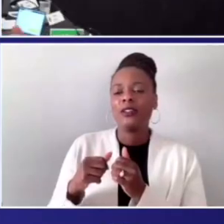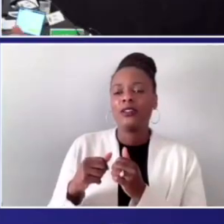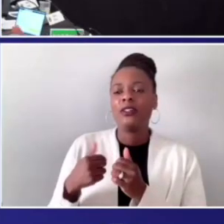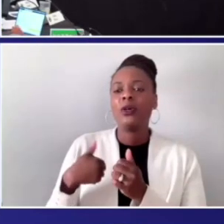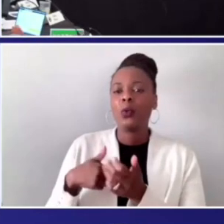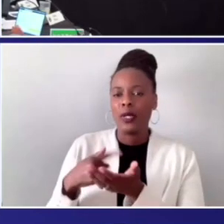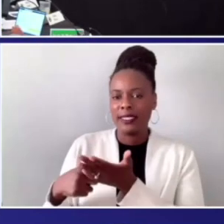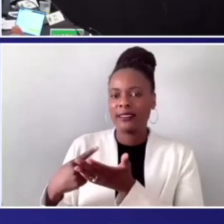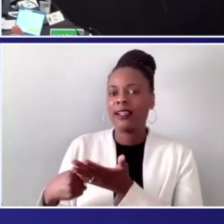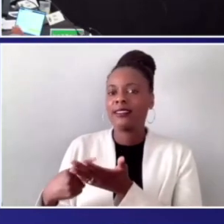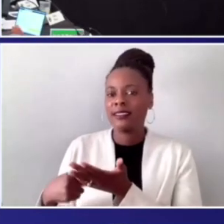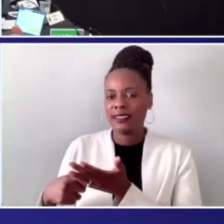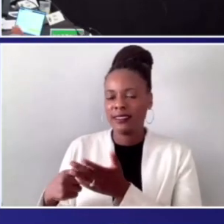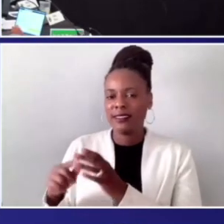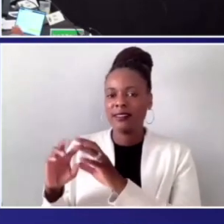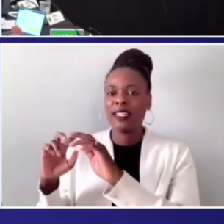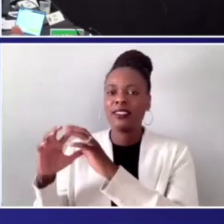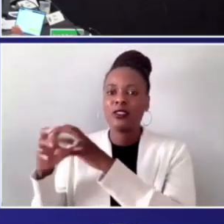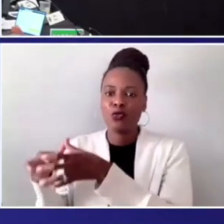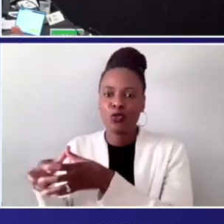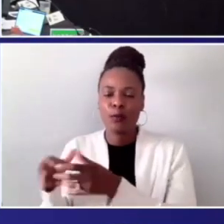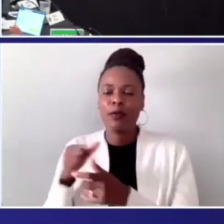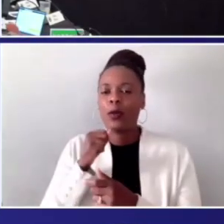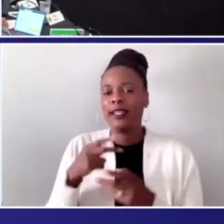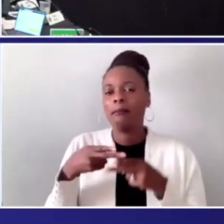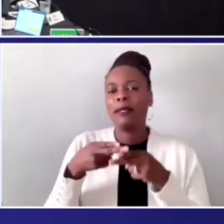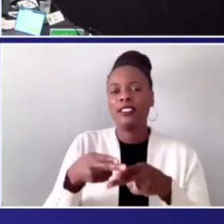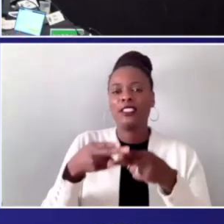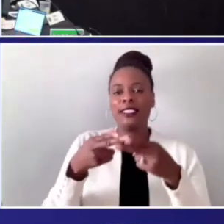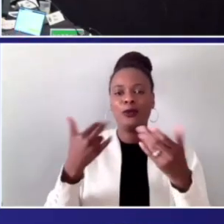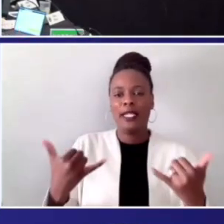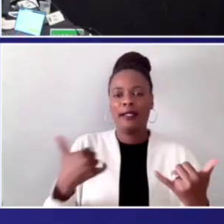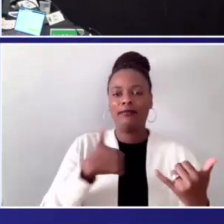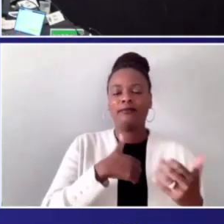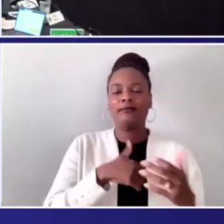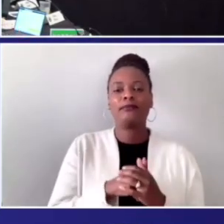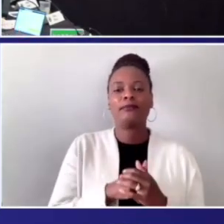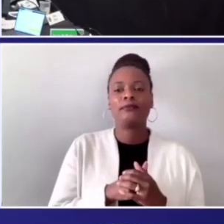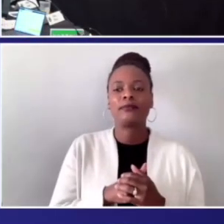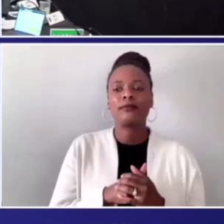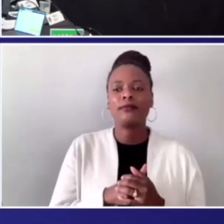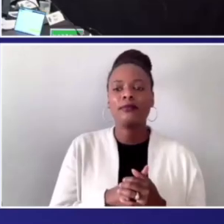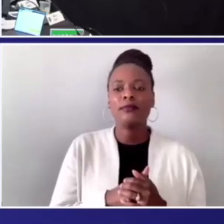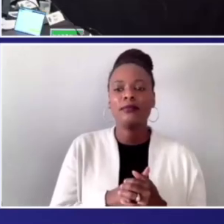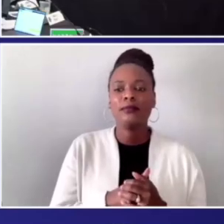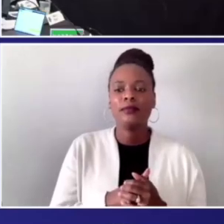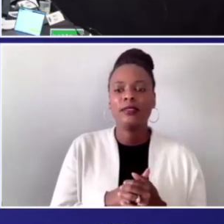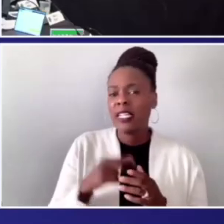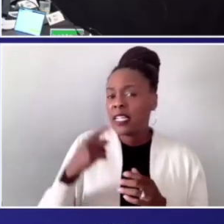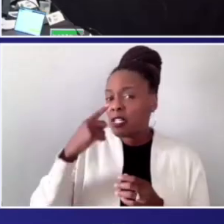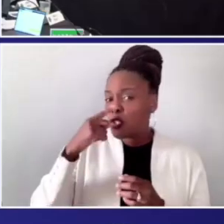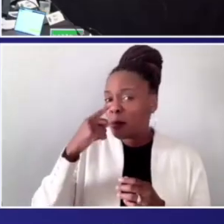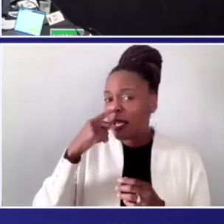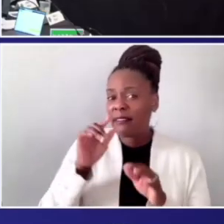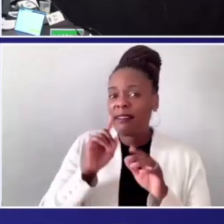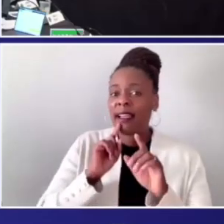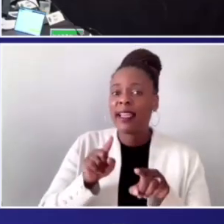We did not make sure that we mentioned that today. And I -- can I get back to that right after lunch because I have notes on